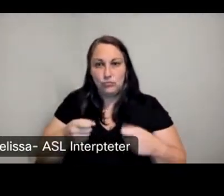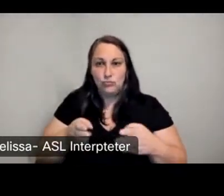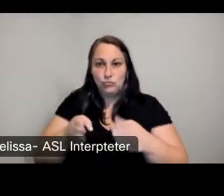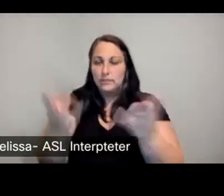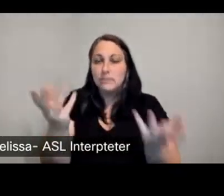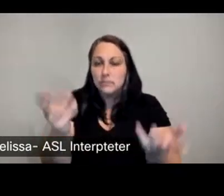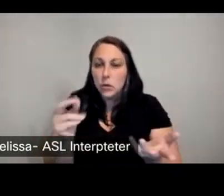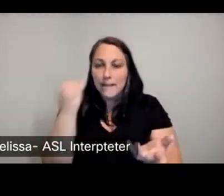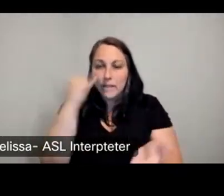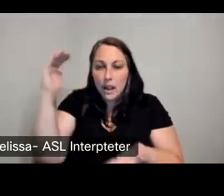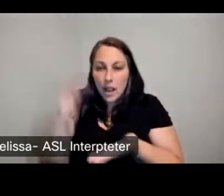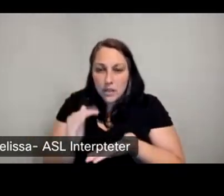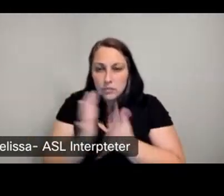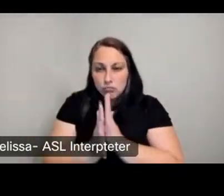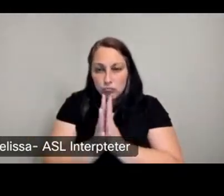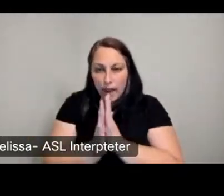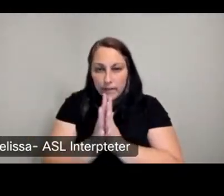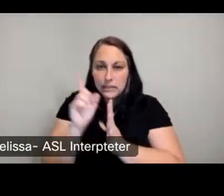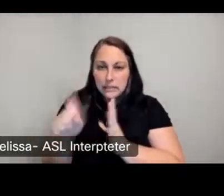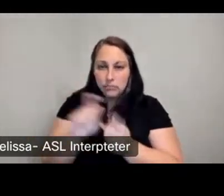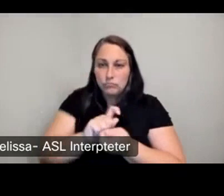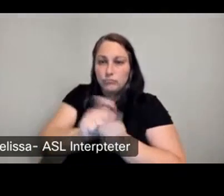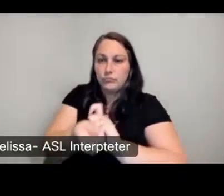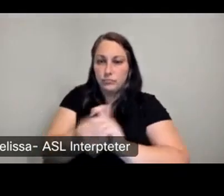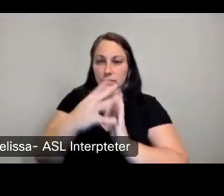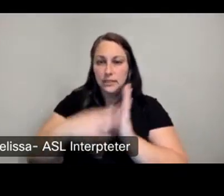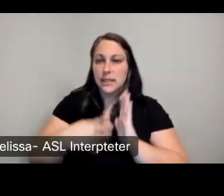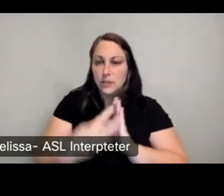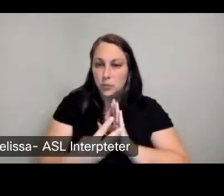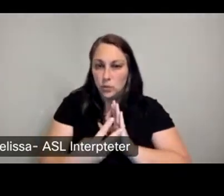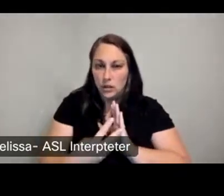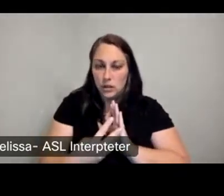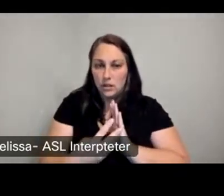low ridership in the low traffic and so we me and my co-workers we always wondering why you guys